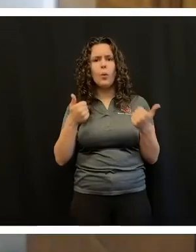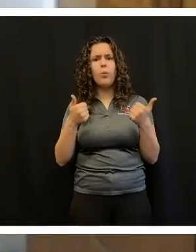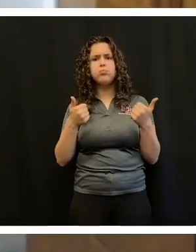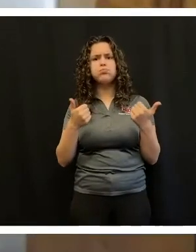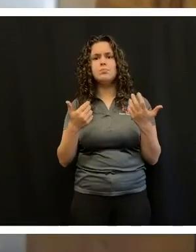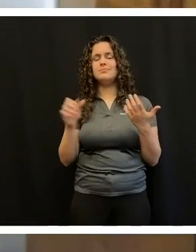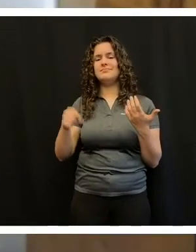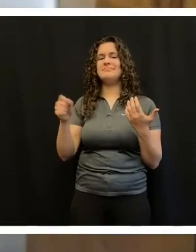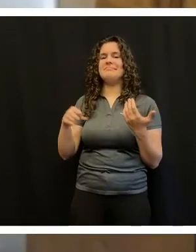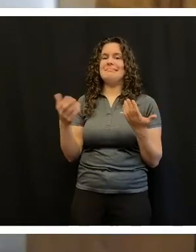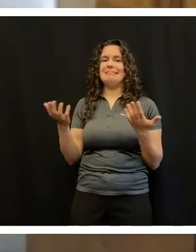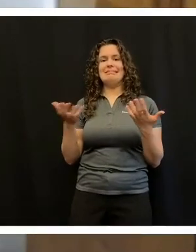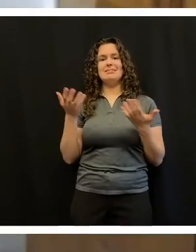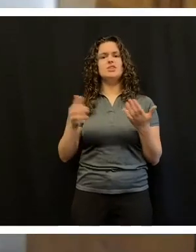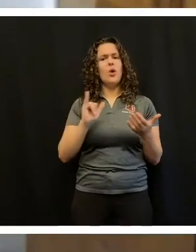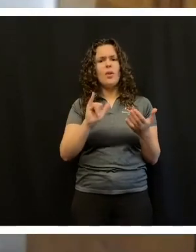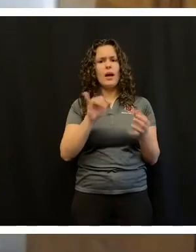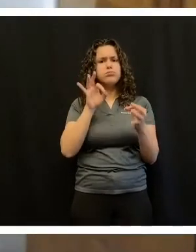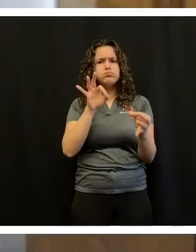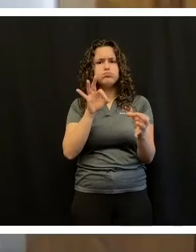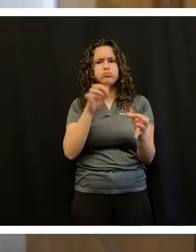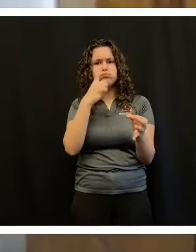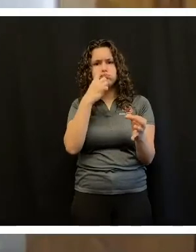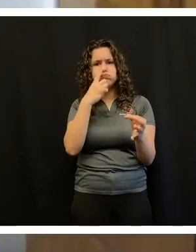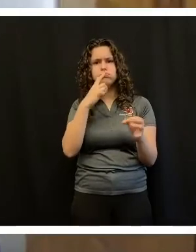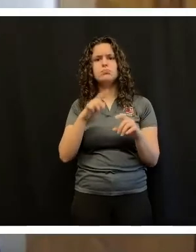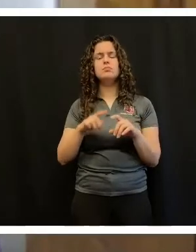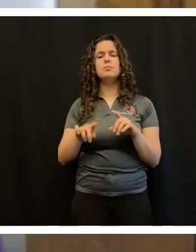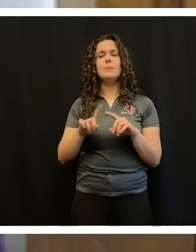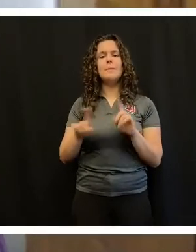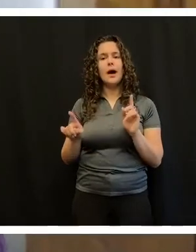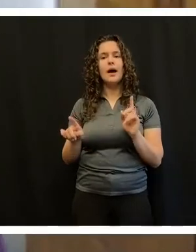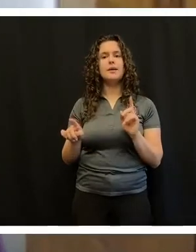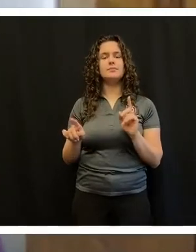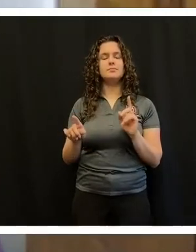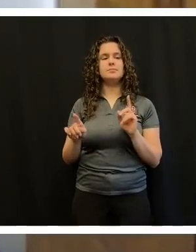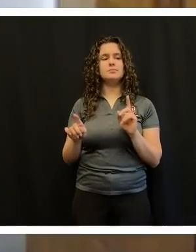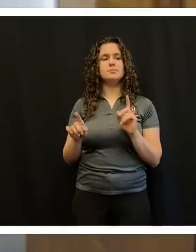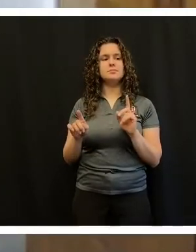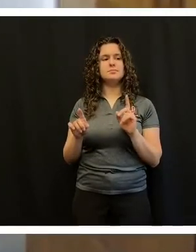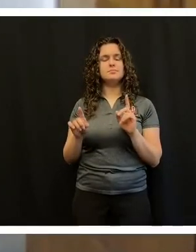I think that's right on, but there's also an element of we're gonna just see a likelihood